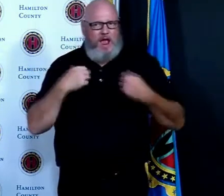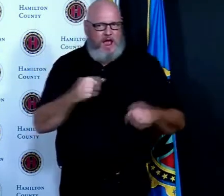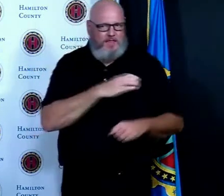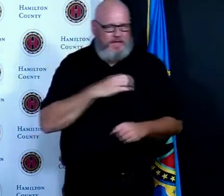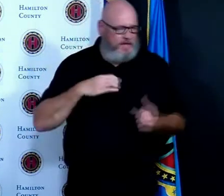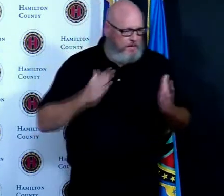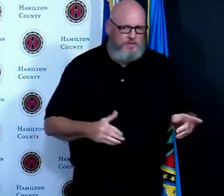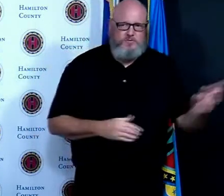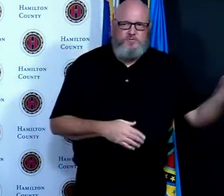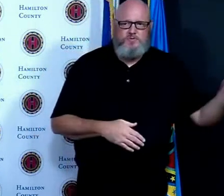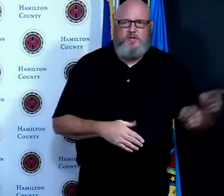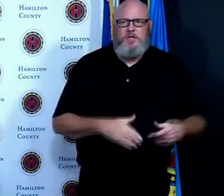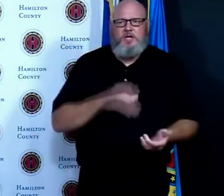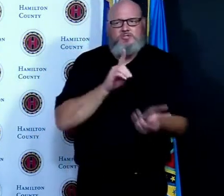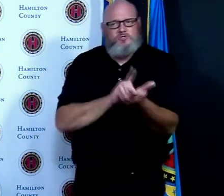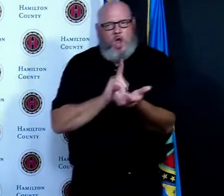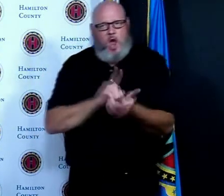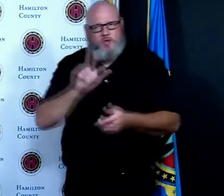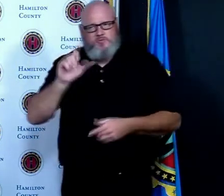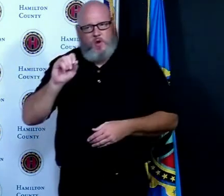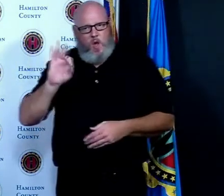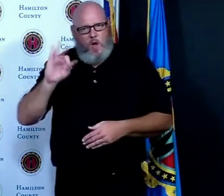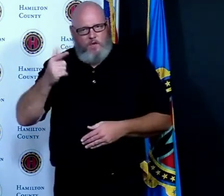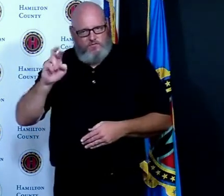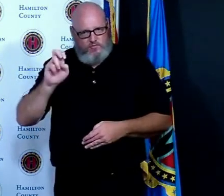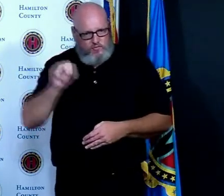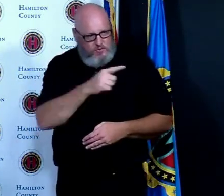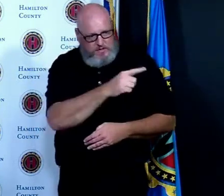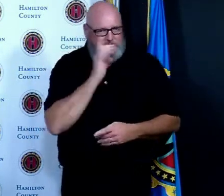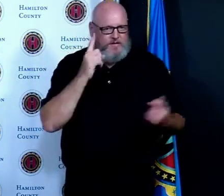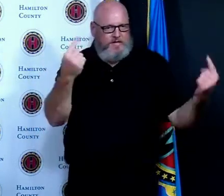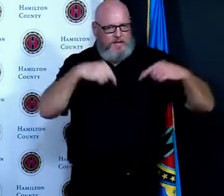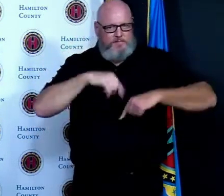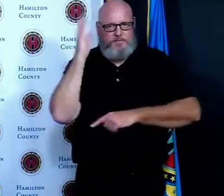for being with us it's really been a really helpful conversation so thank you all for joining